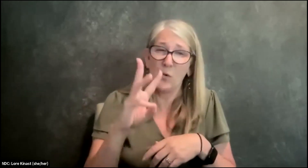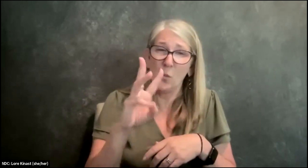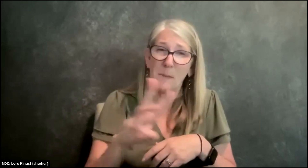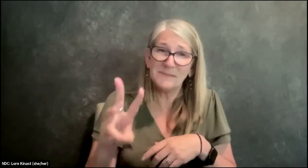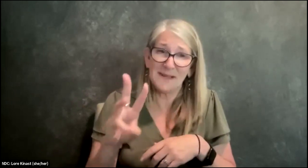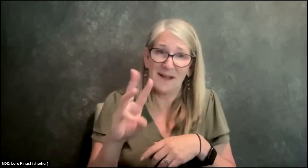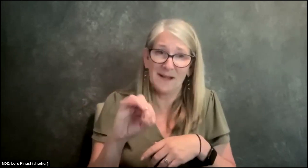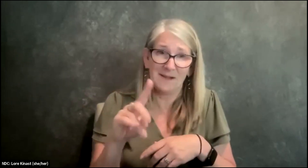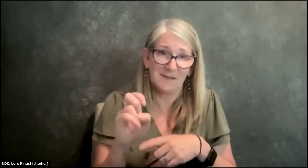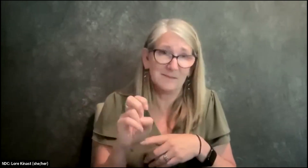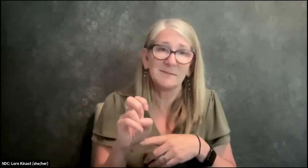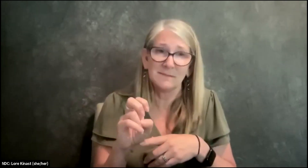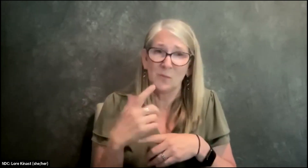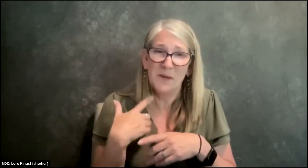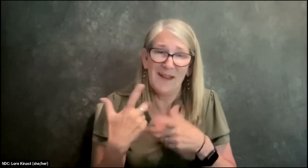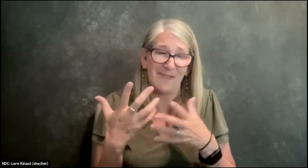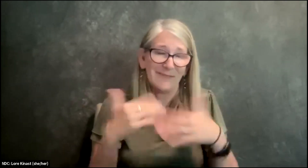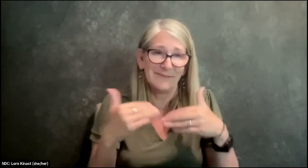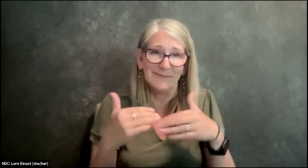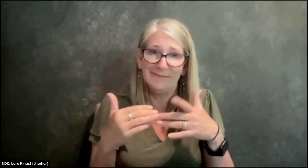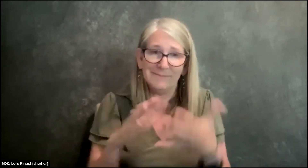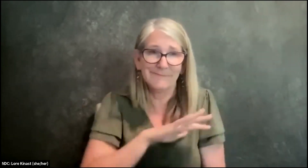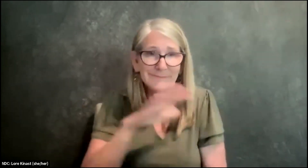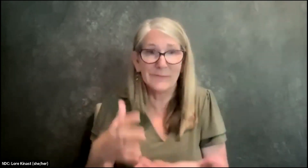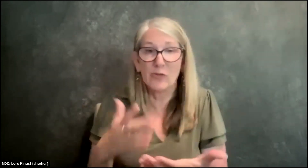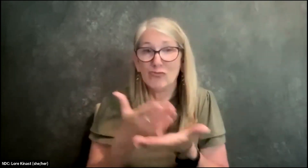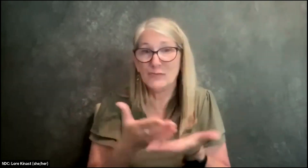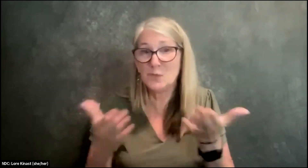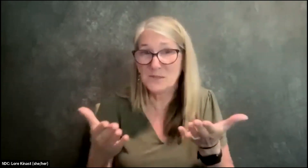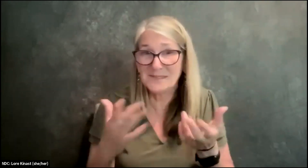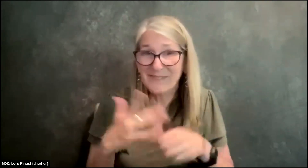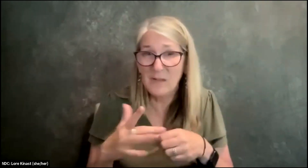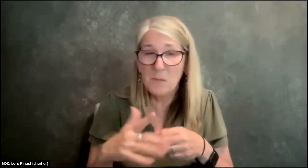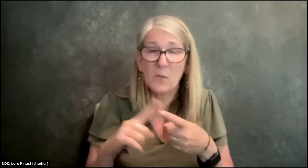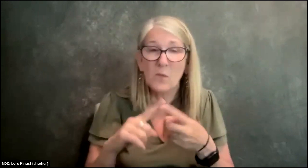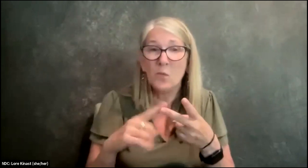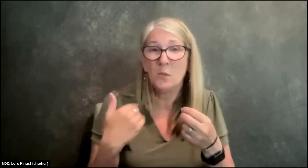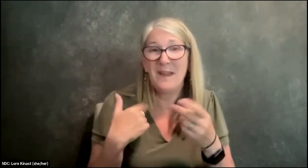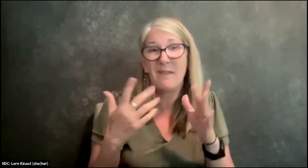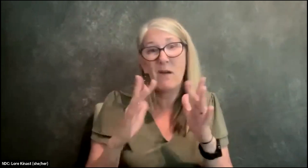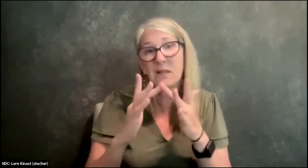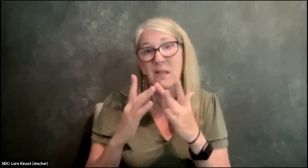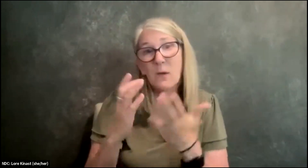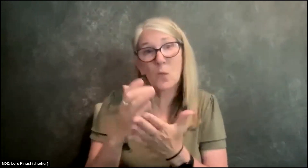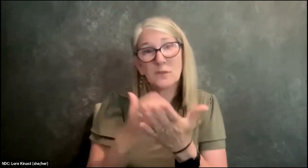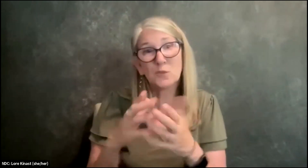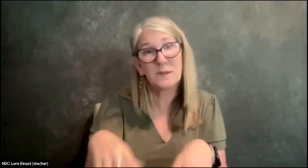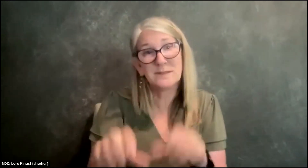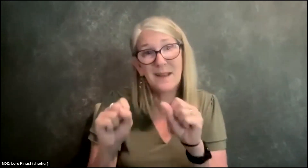You can visit our website, nationaldeafcenter.org for a wealth of resources, online courses you can take.